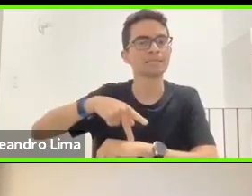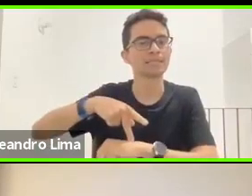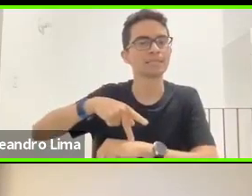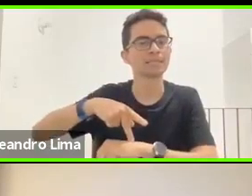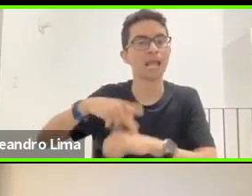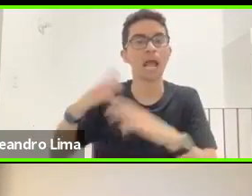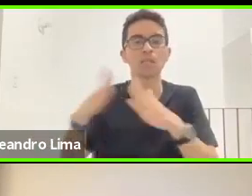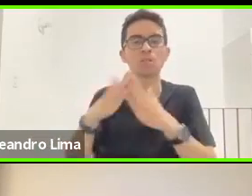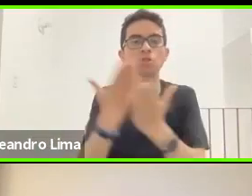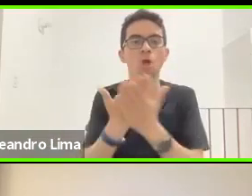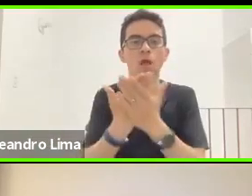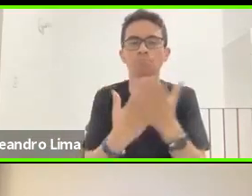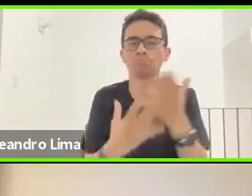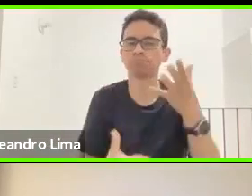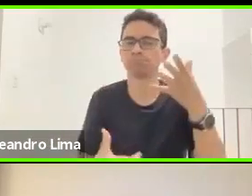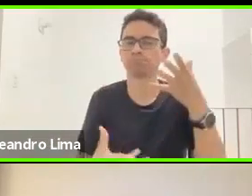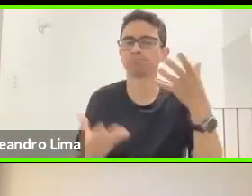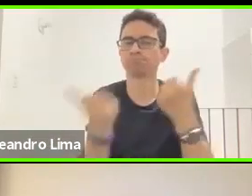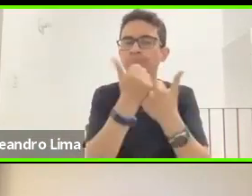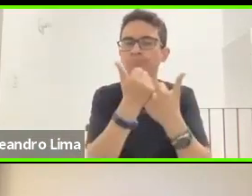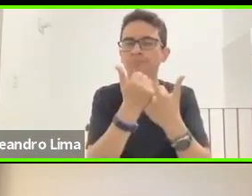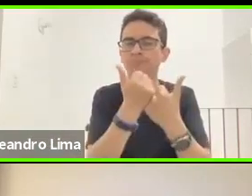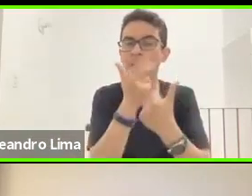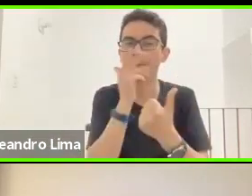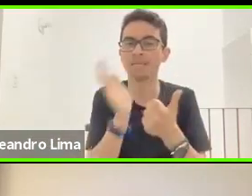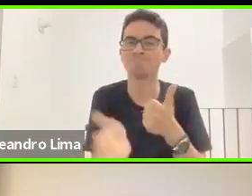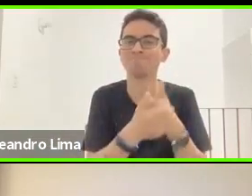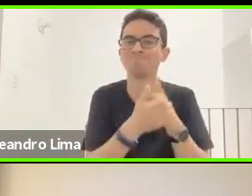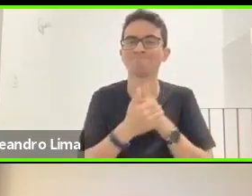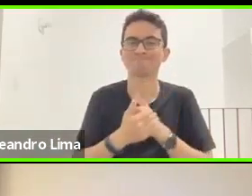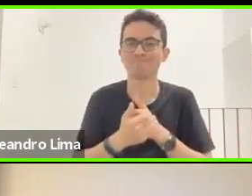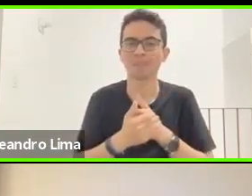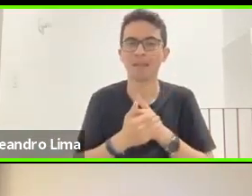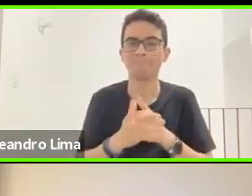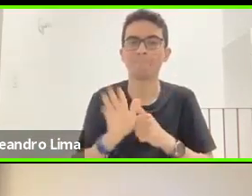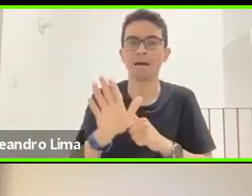market.